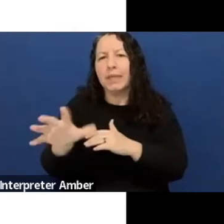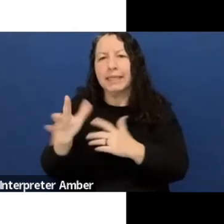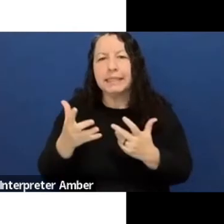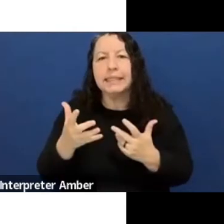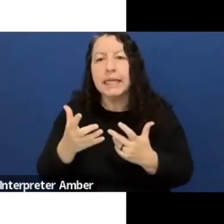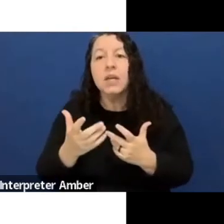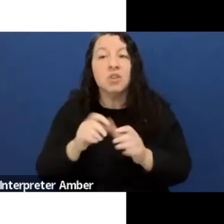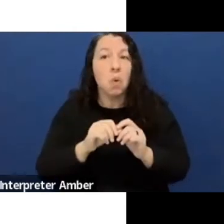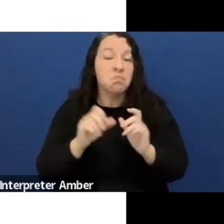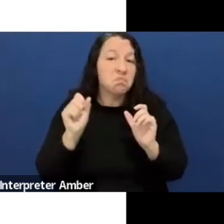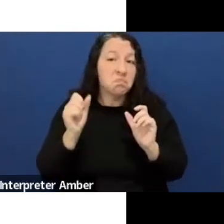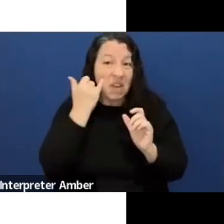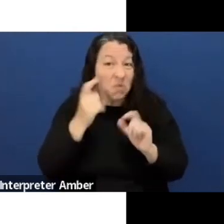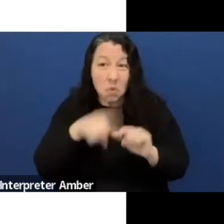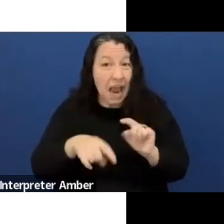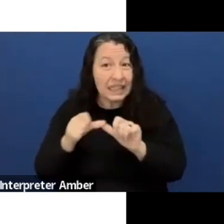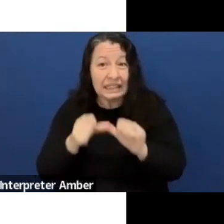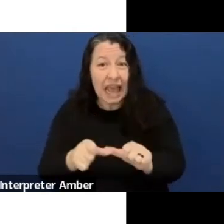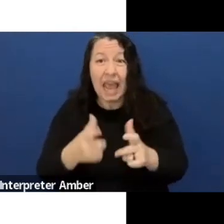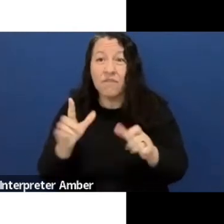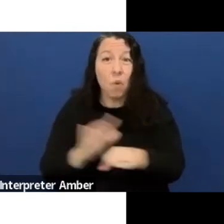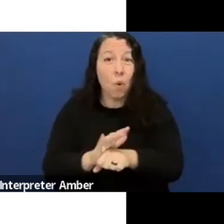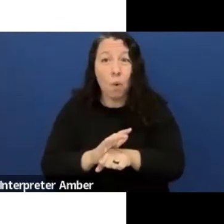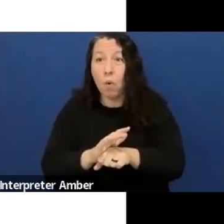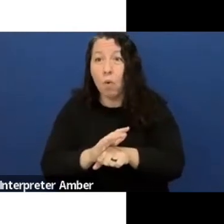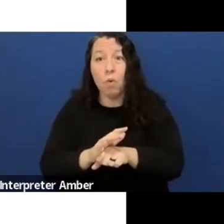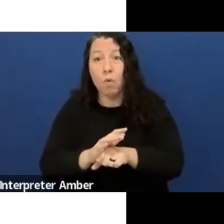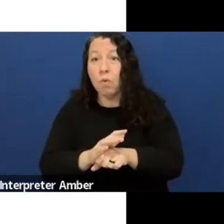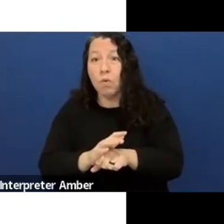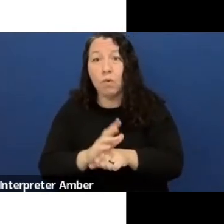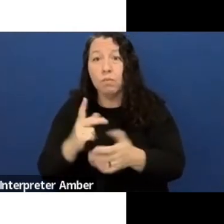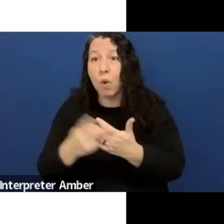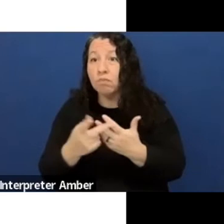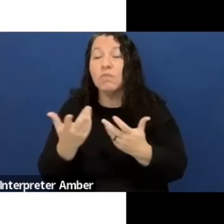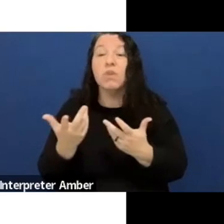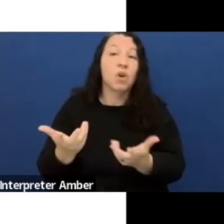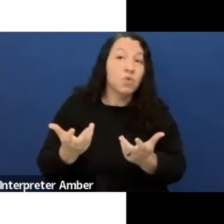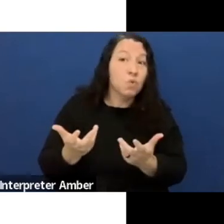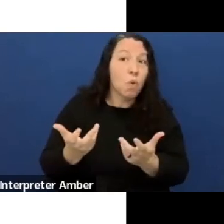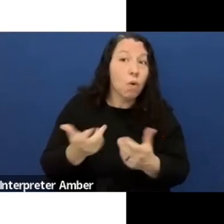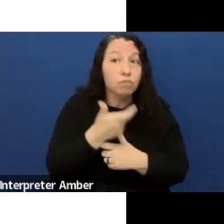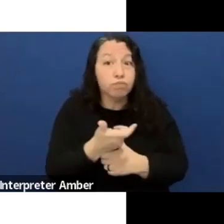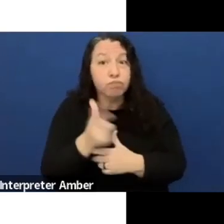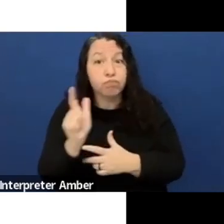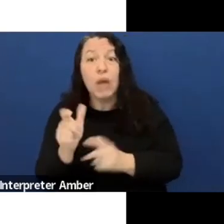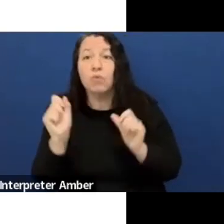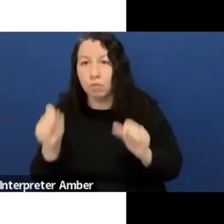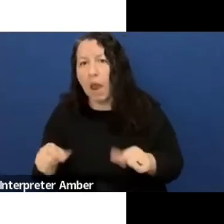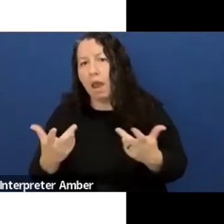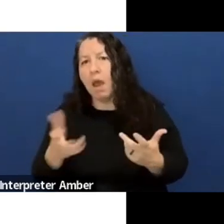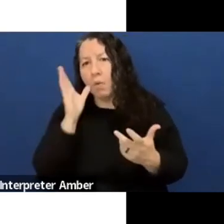released later. So if you cannot stay with us for the duration of the program, you can